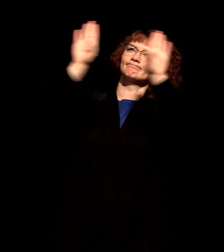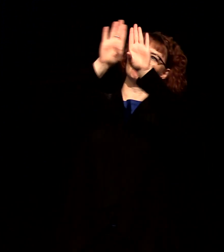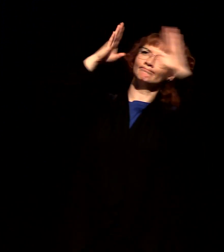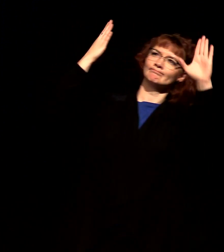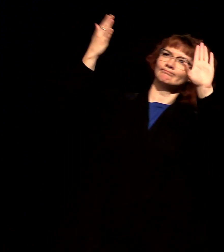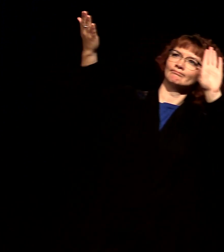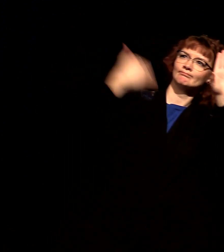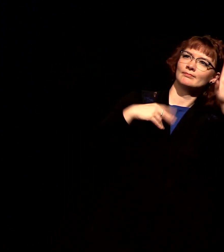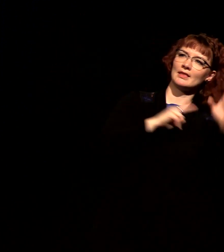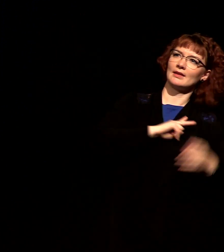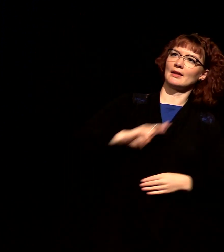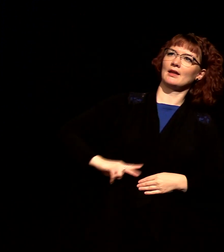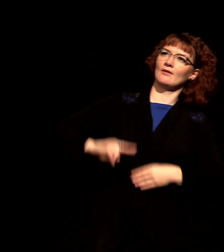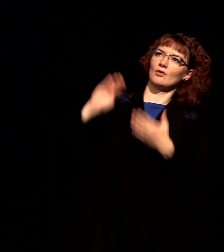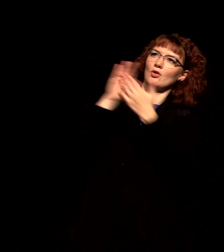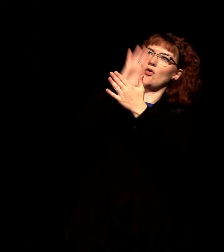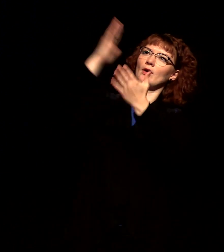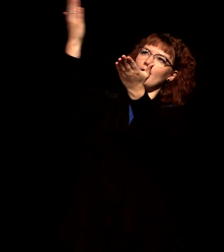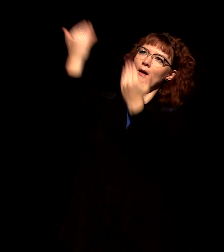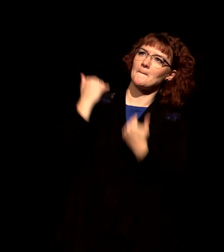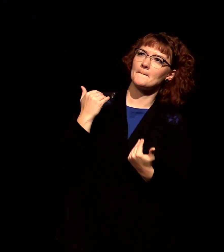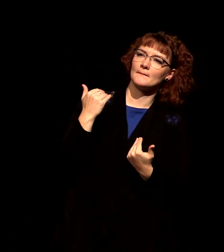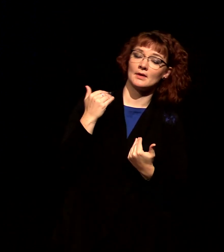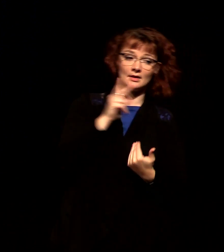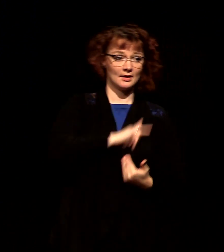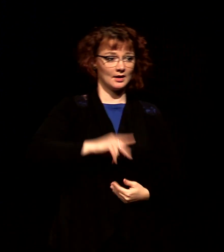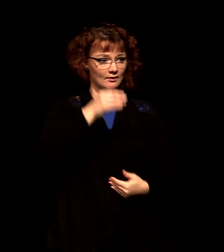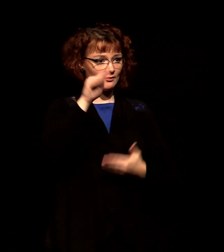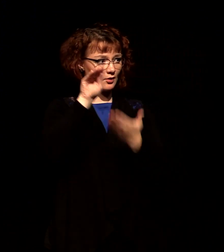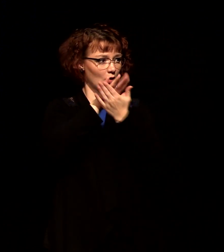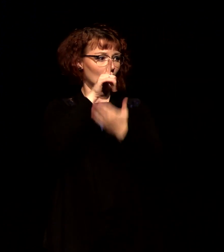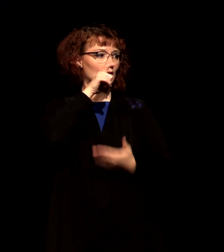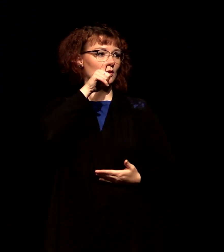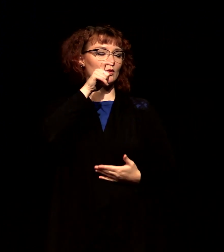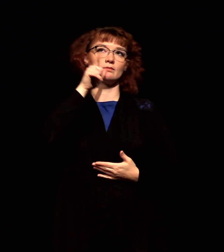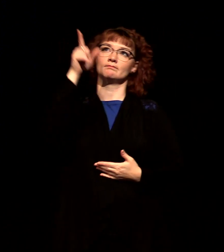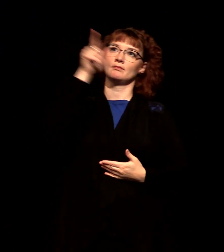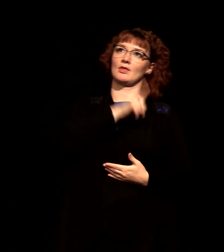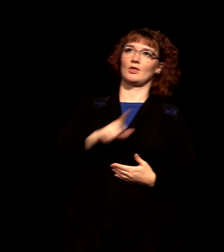of glory enter. Who is the King of glory? The LORD, strong and